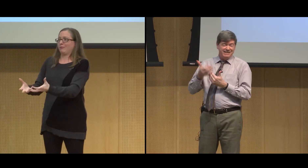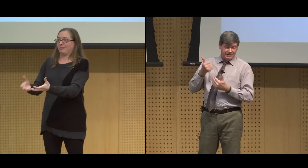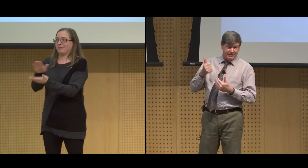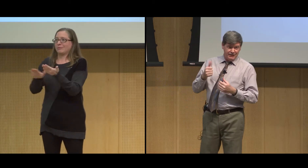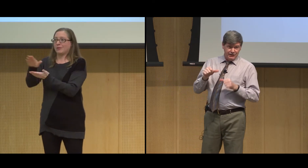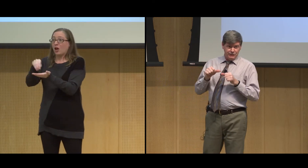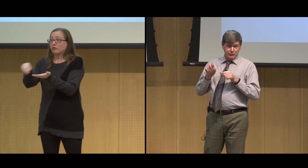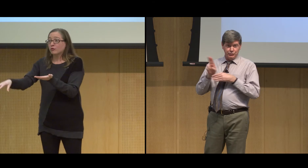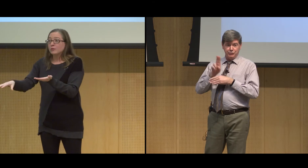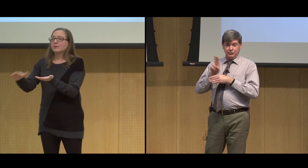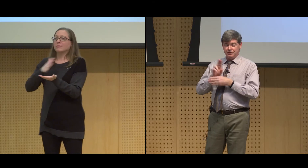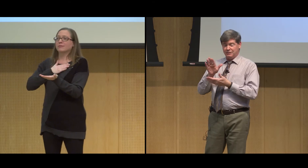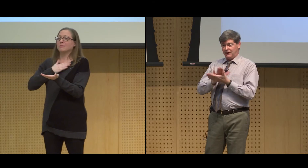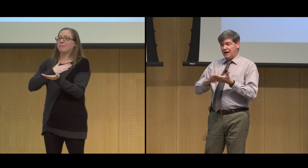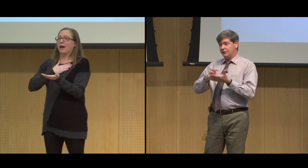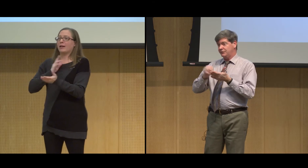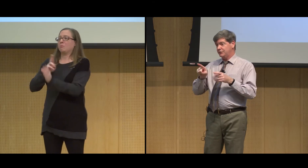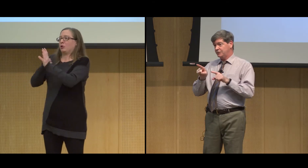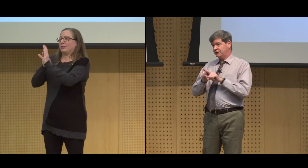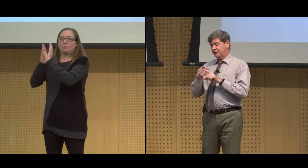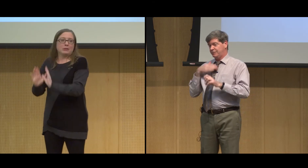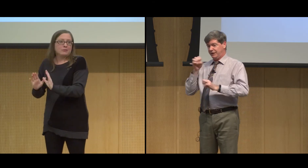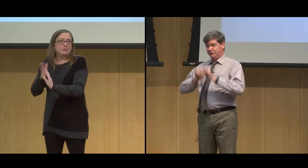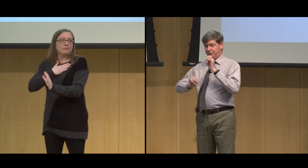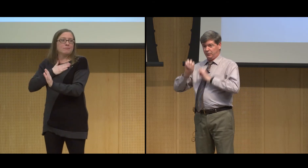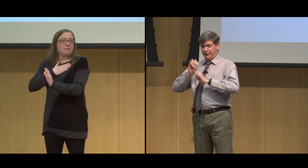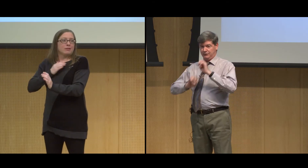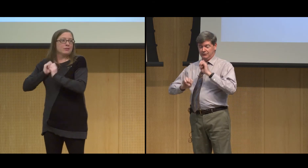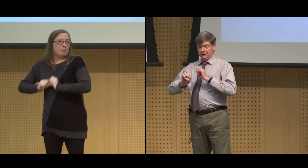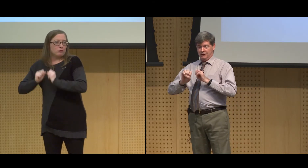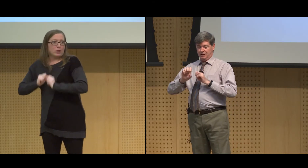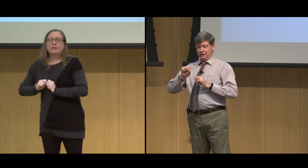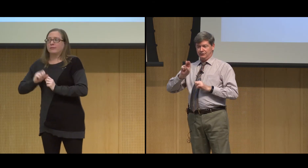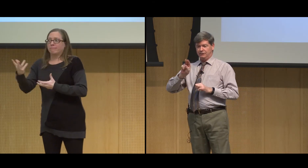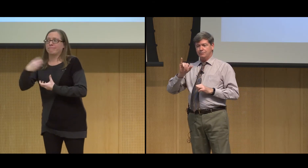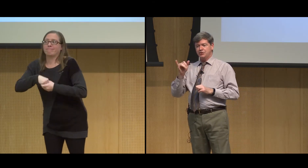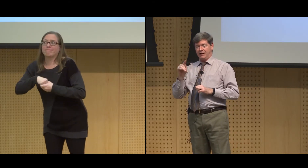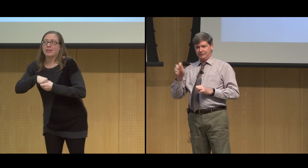to use the college students as my experimental subjects,